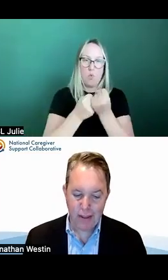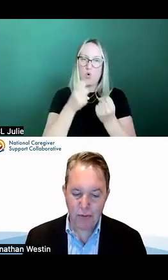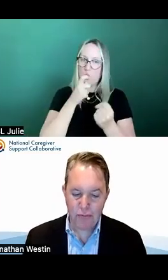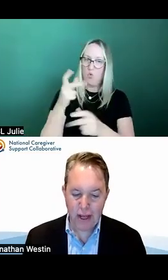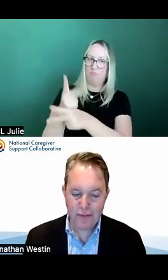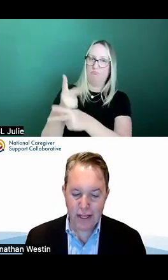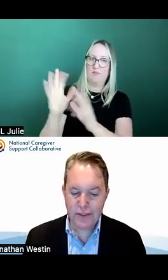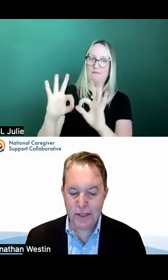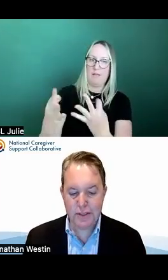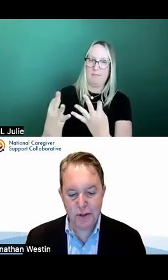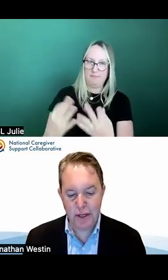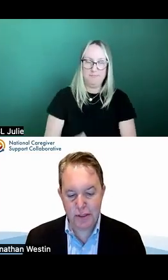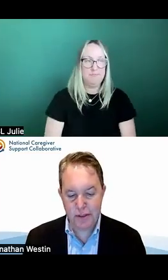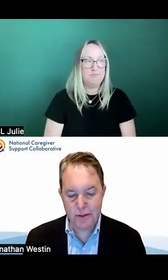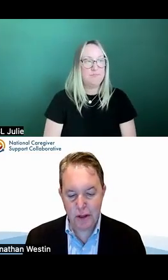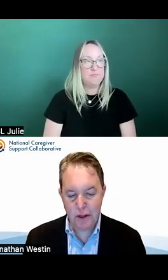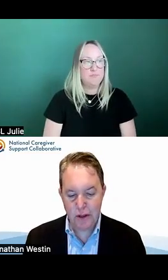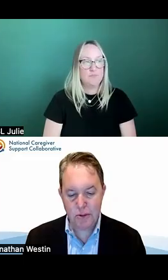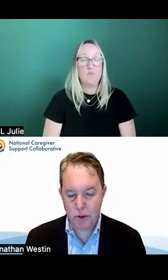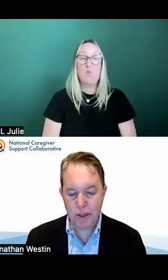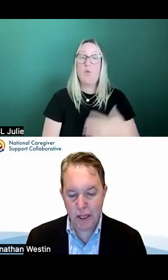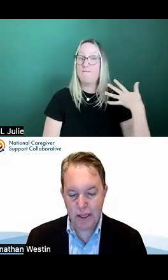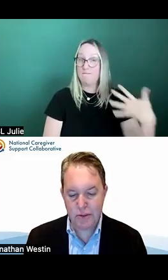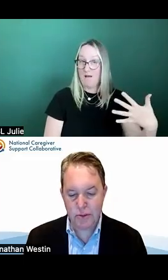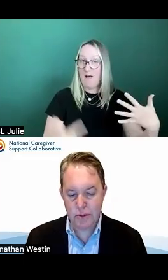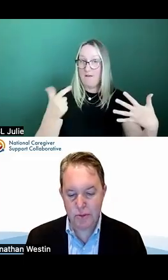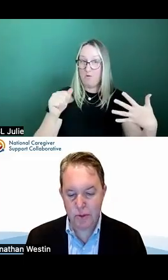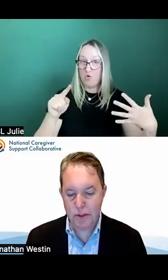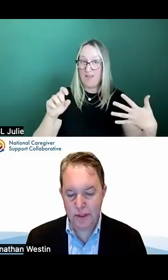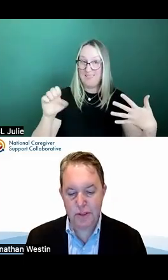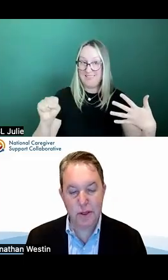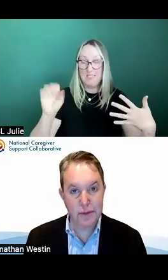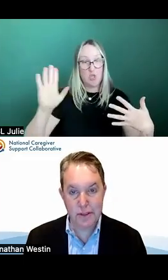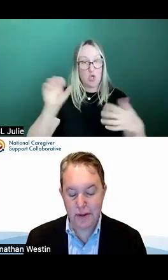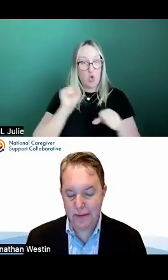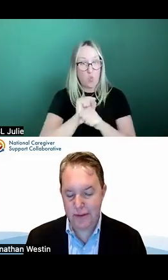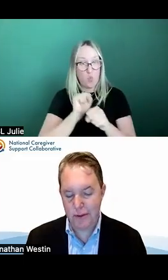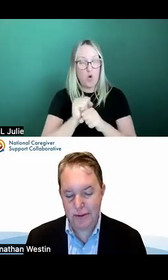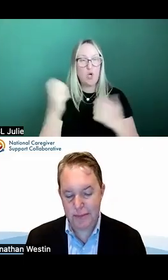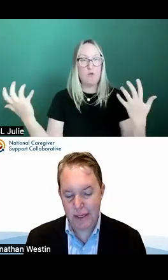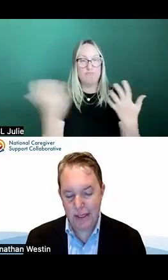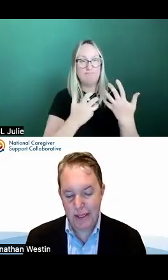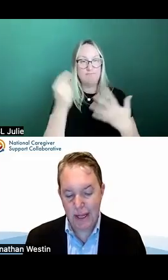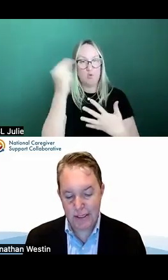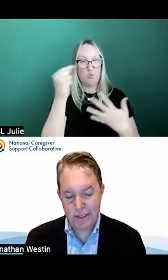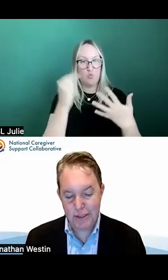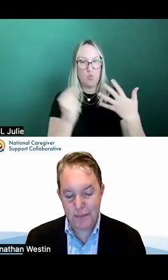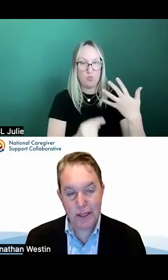There are five NCSC grantees whose work aligns with one of each of these five goals. In addition,